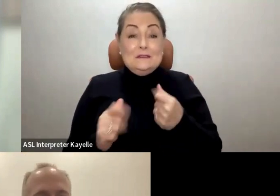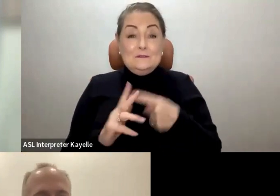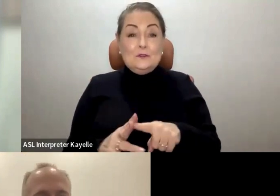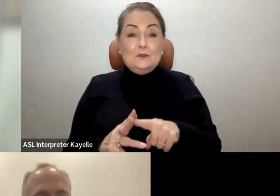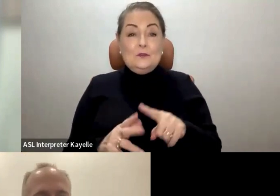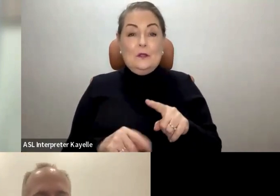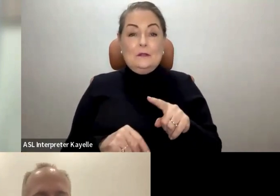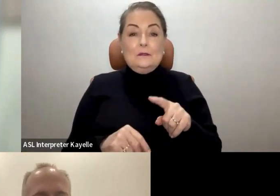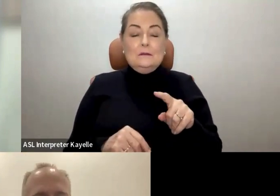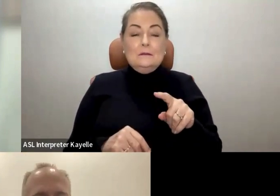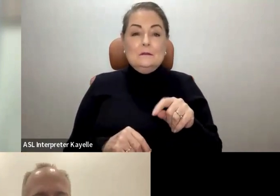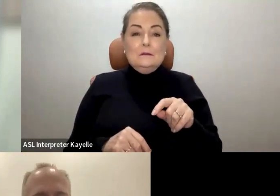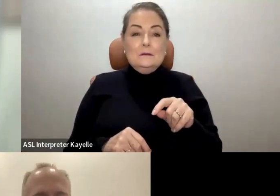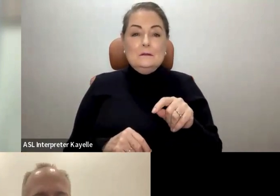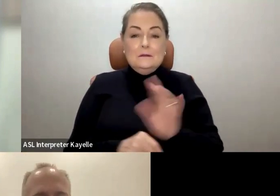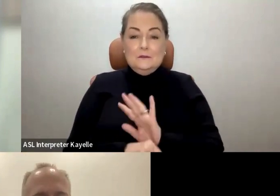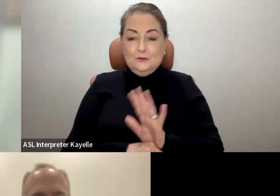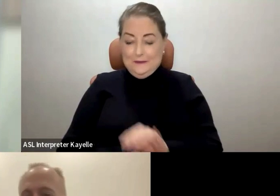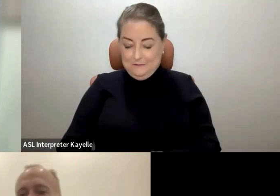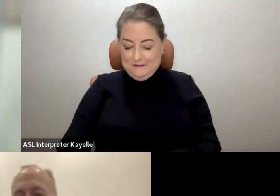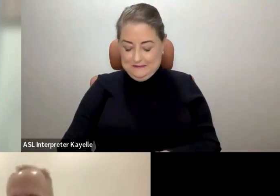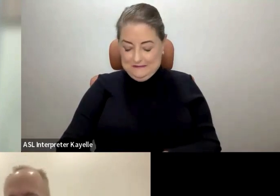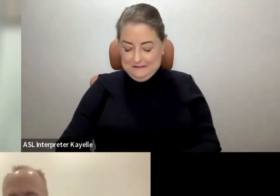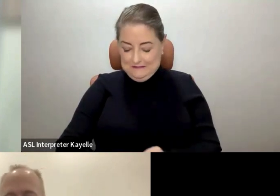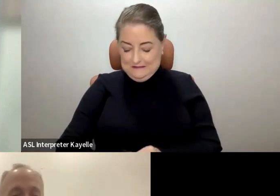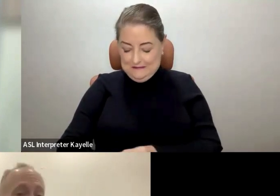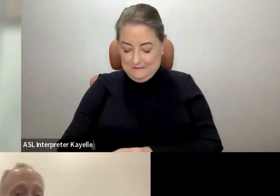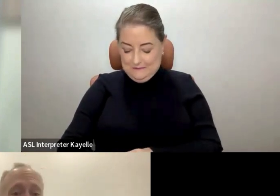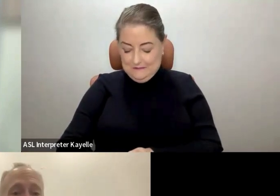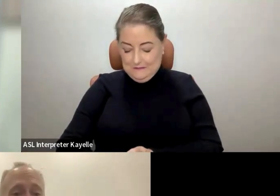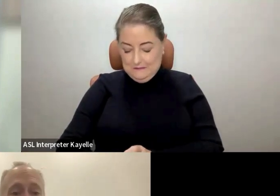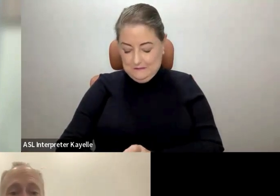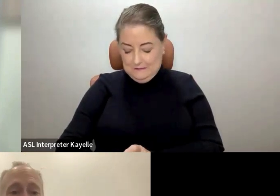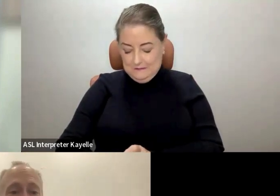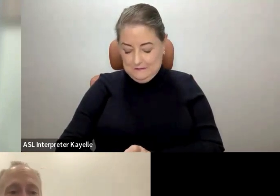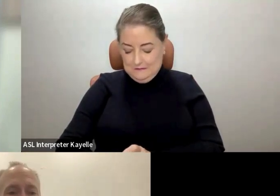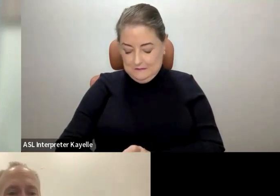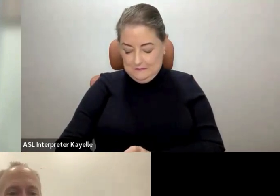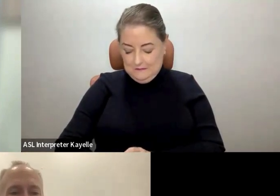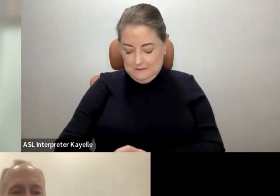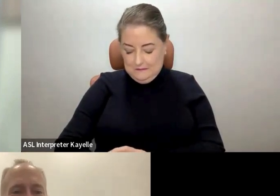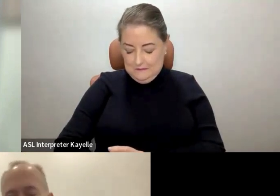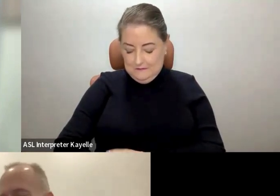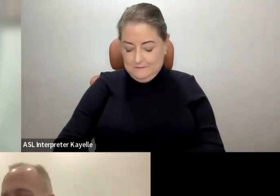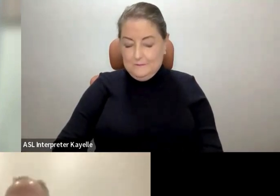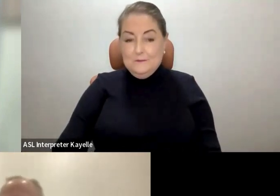the screenings. [Isaac Zablocki] Great, we'll go ahead and jump right into it.